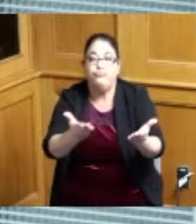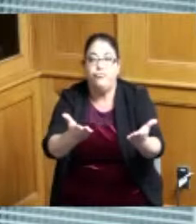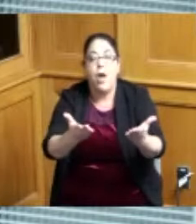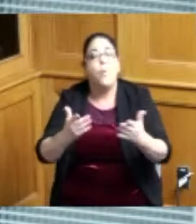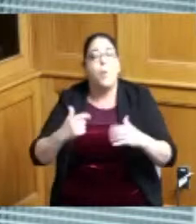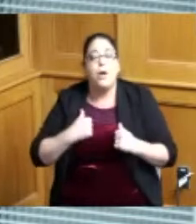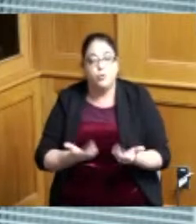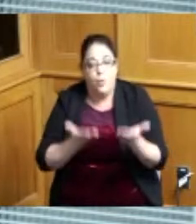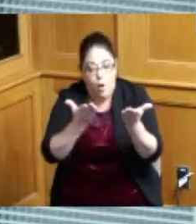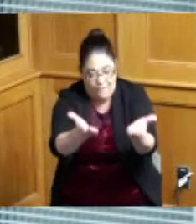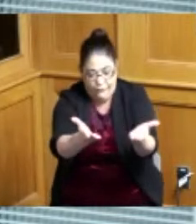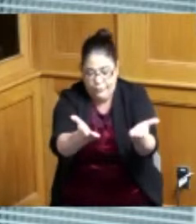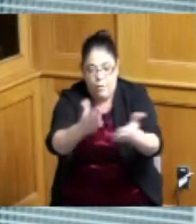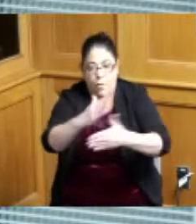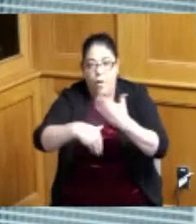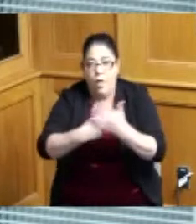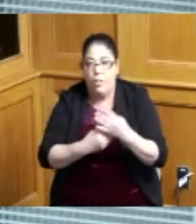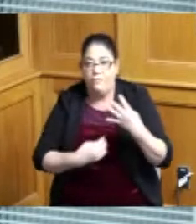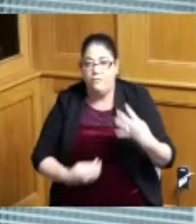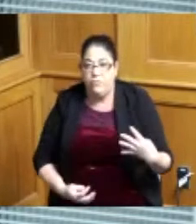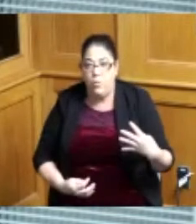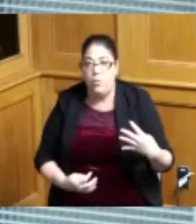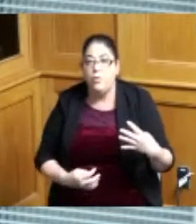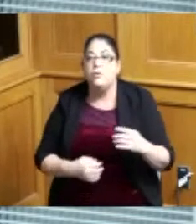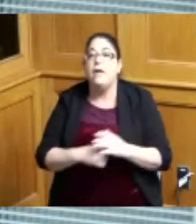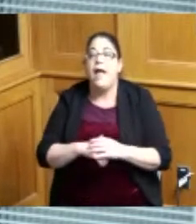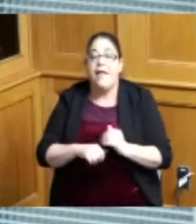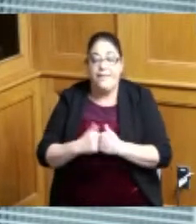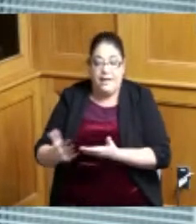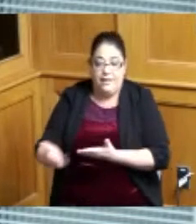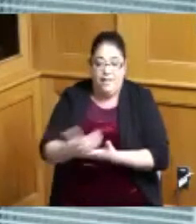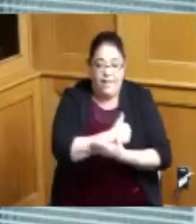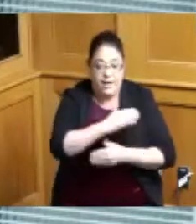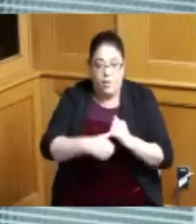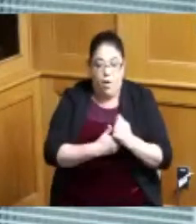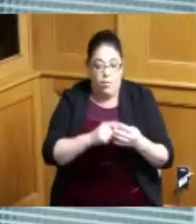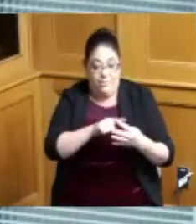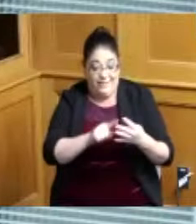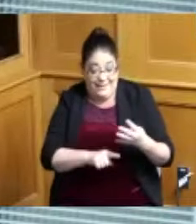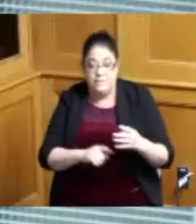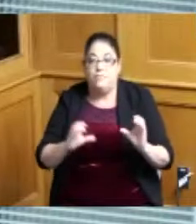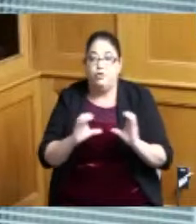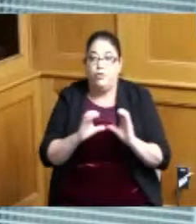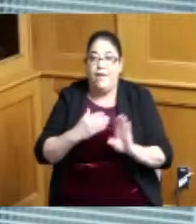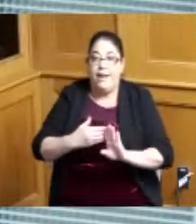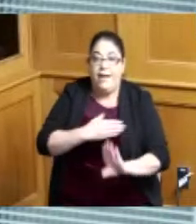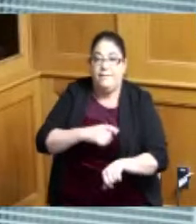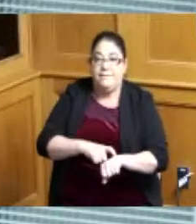just going ahead and administratively getting all of those certified in advance it's in no way